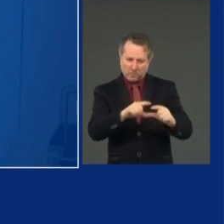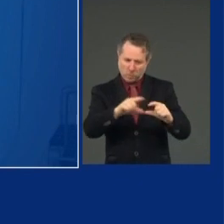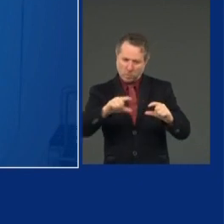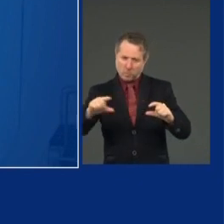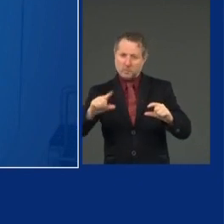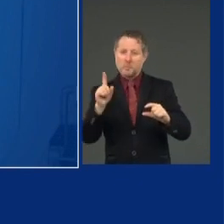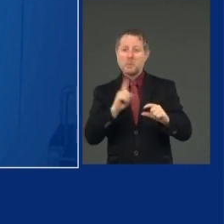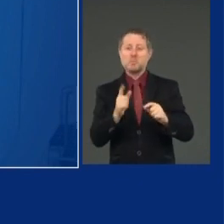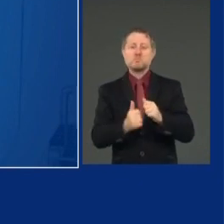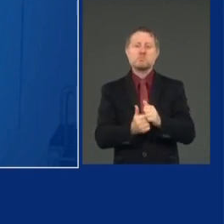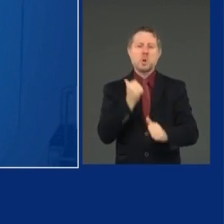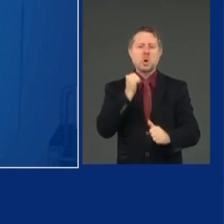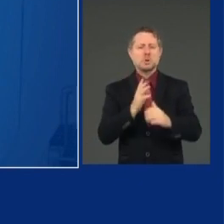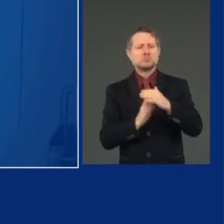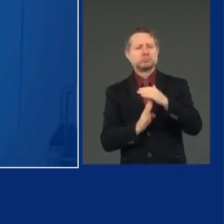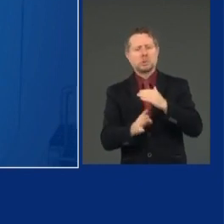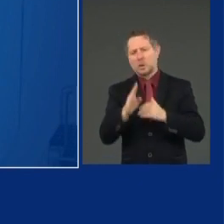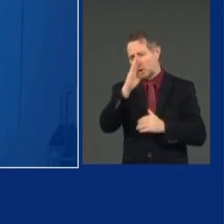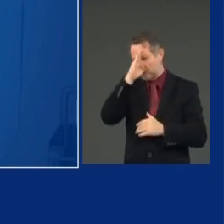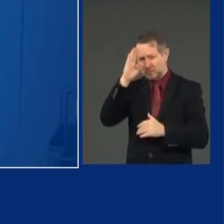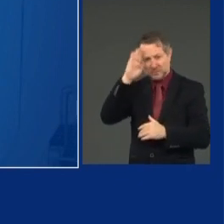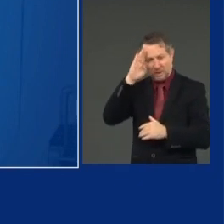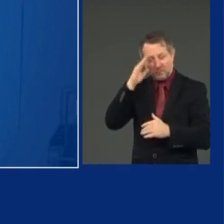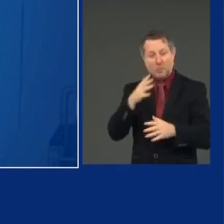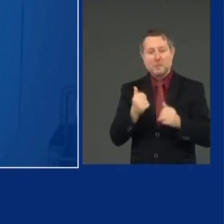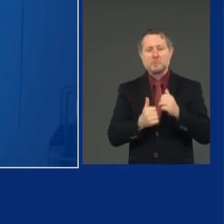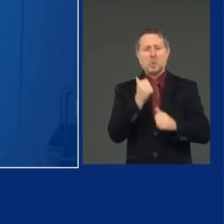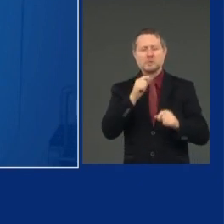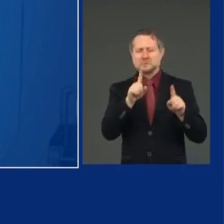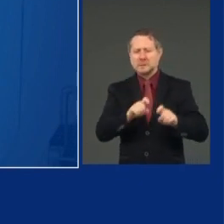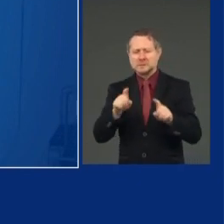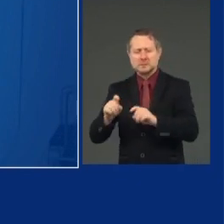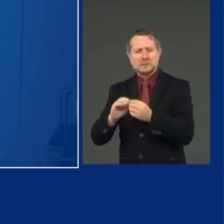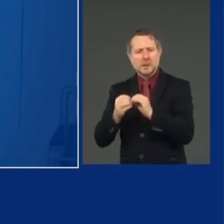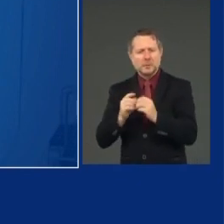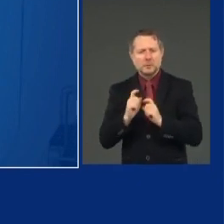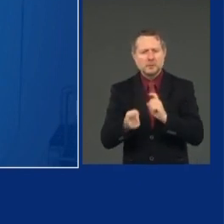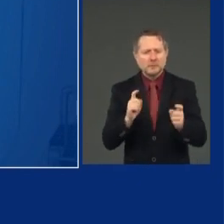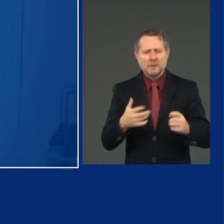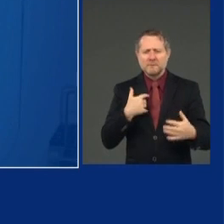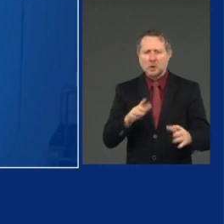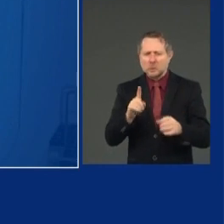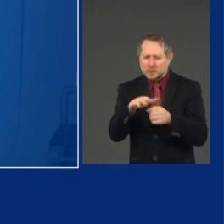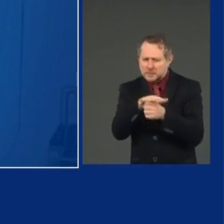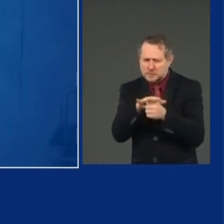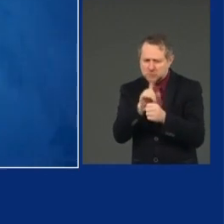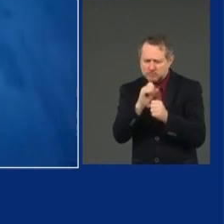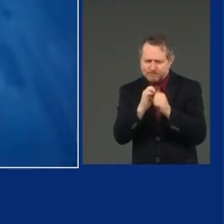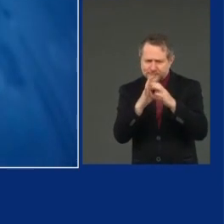AND IT IS TRUE. YOU CAN LOOK AT WHERE THE CASES